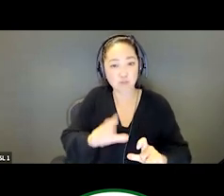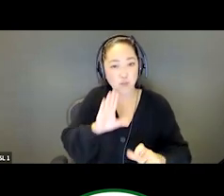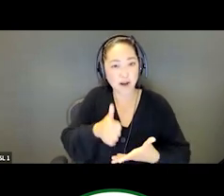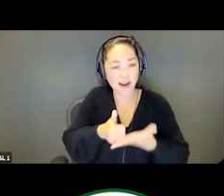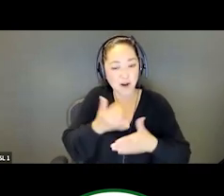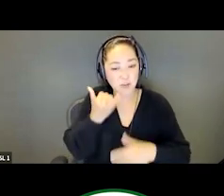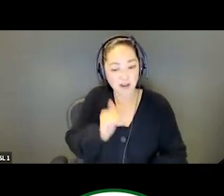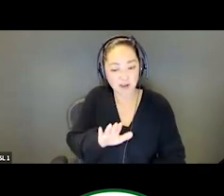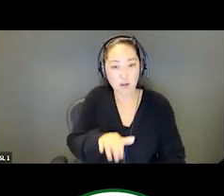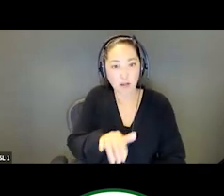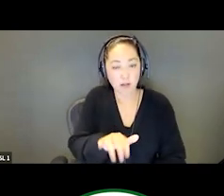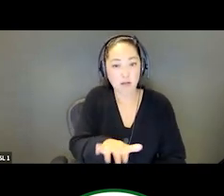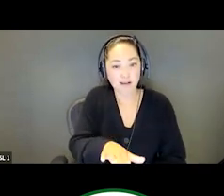over rocks.